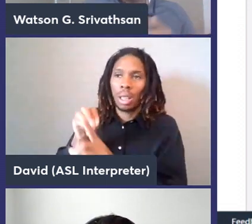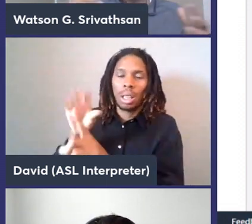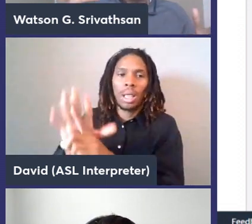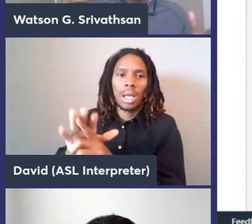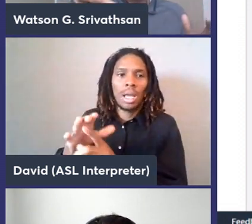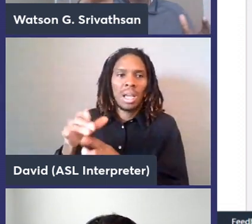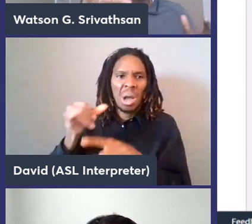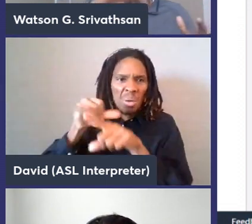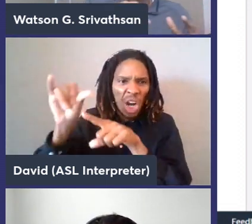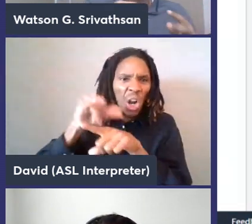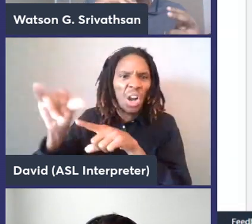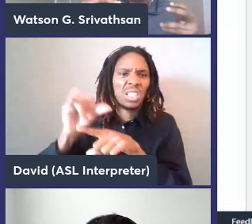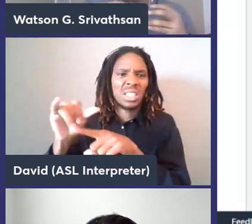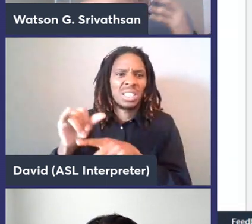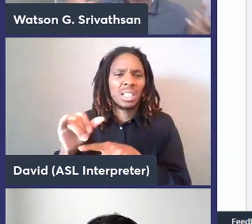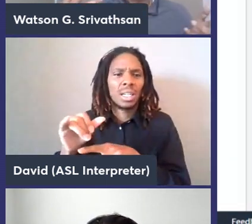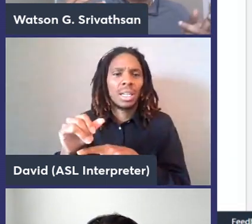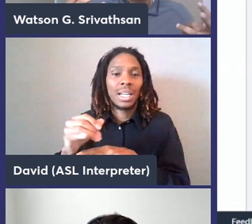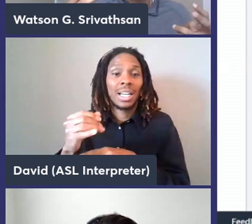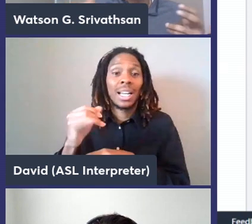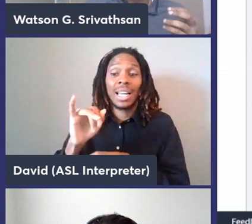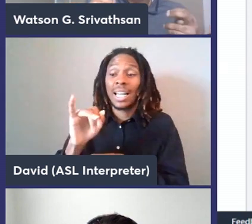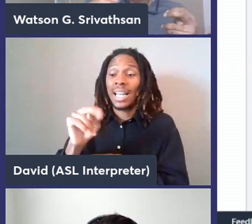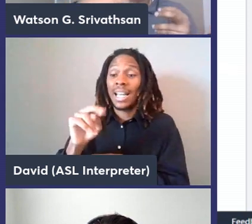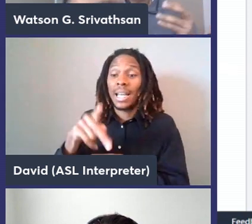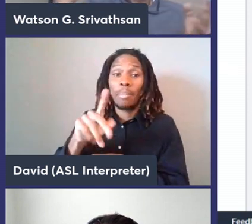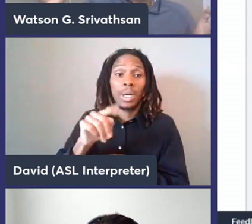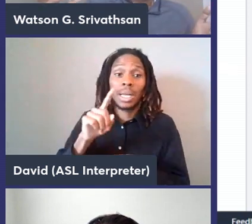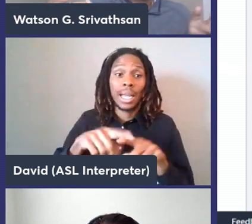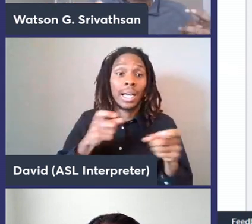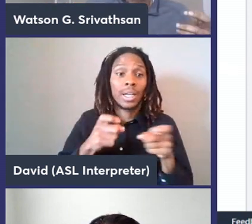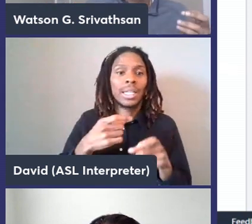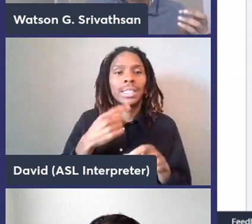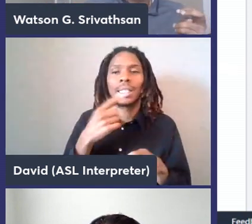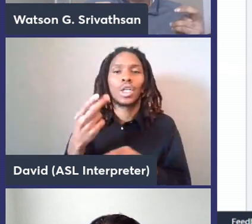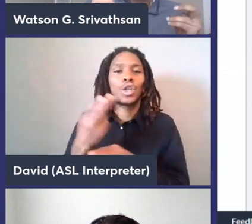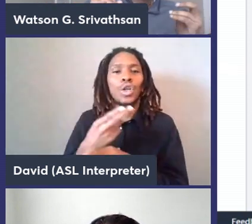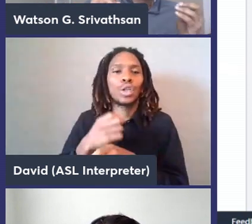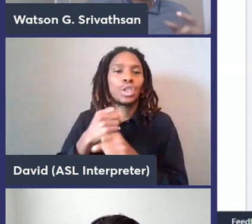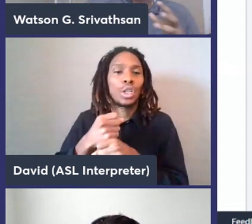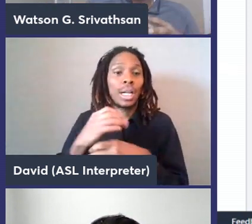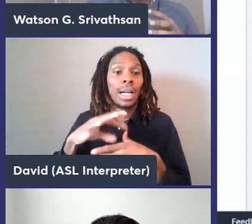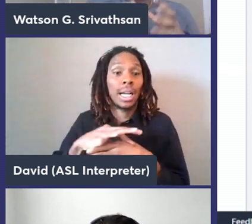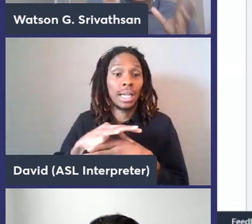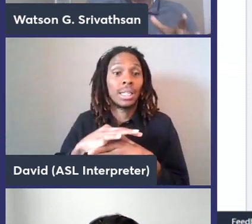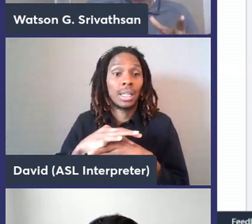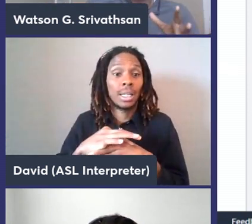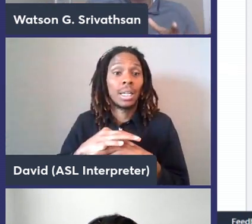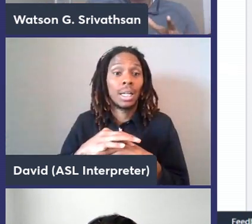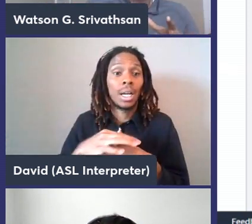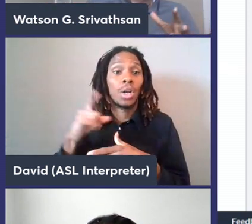and if the input stream, you can't control it, let's say it's user generated content, you can mask the profanity